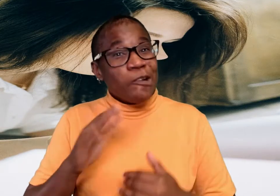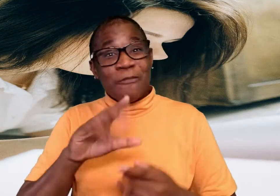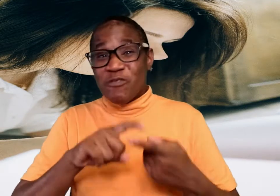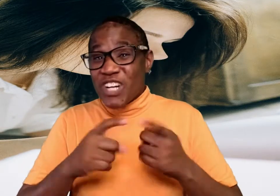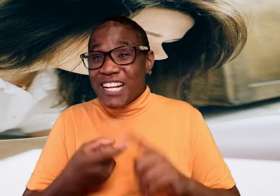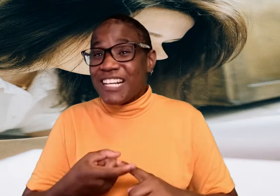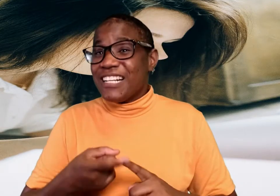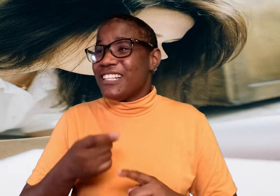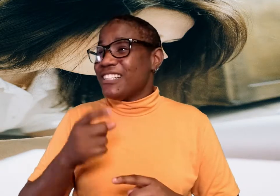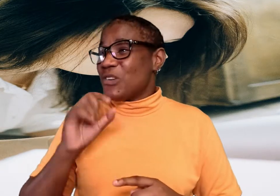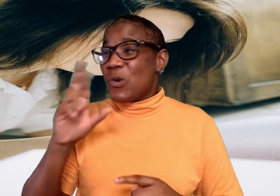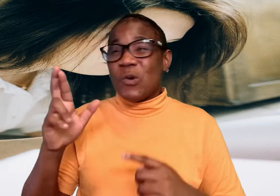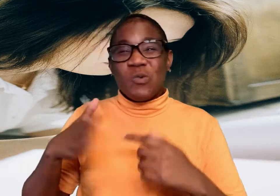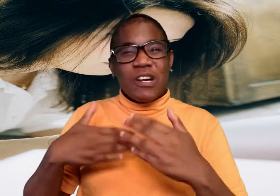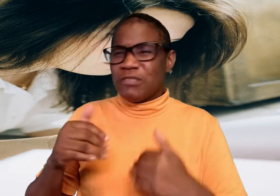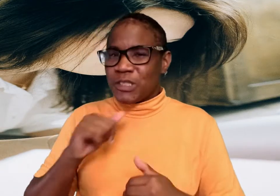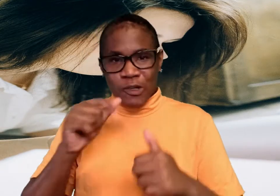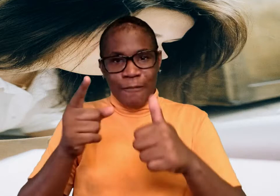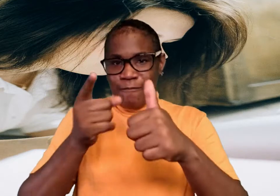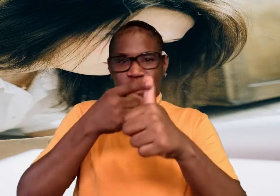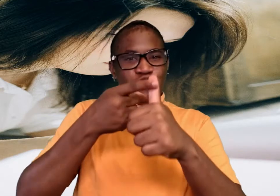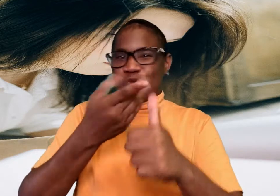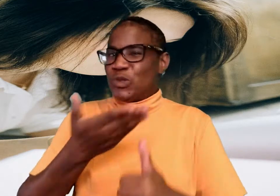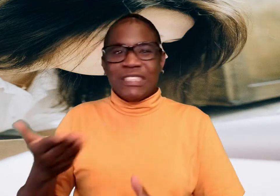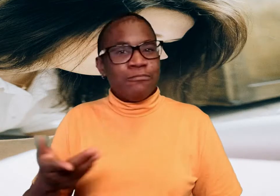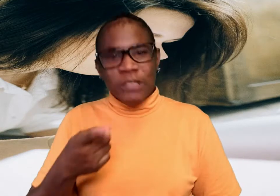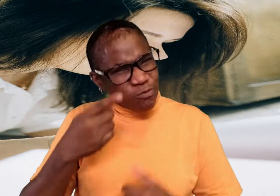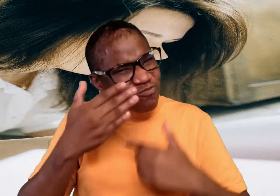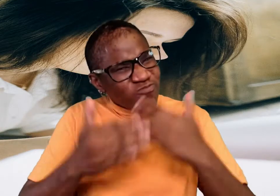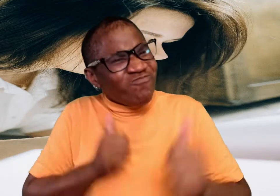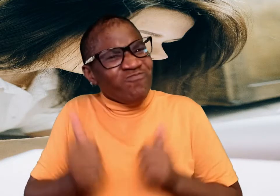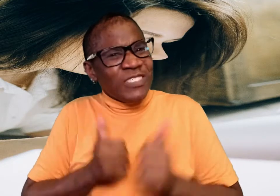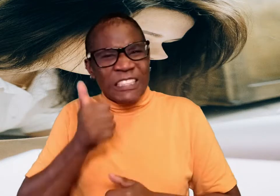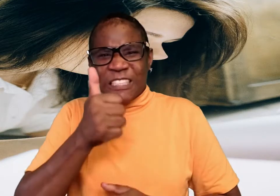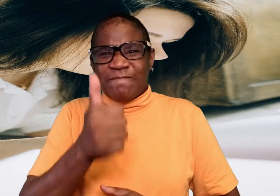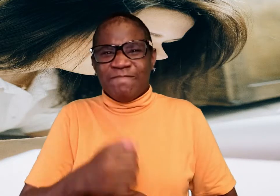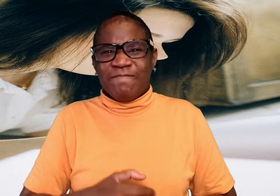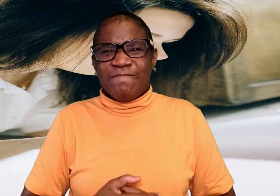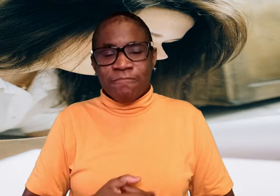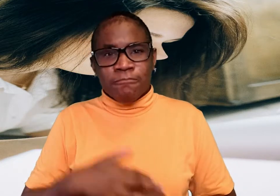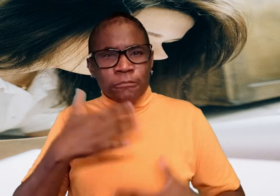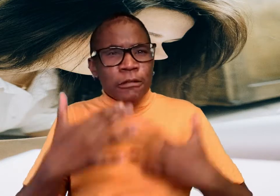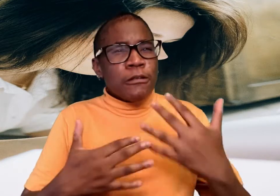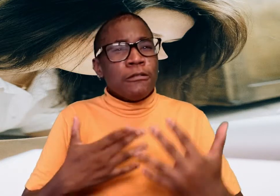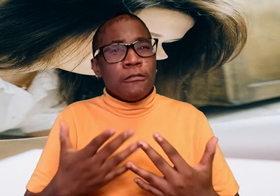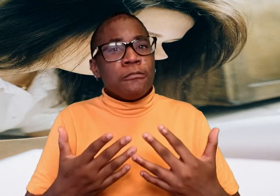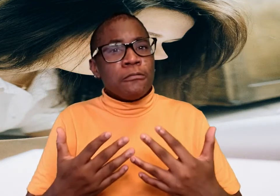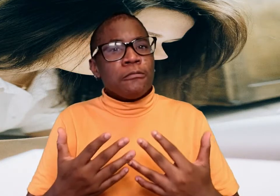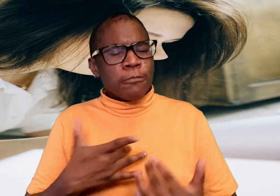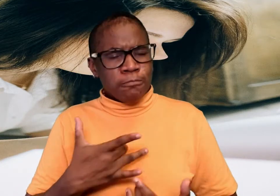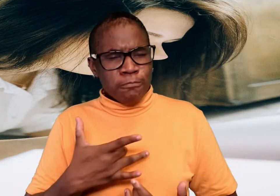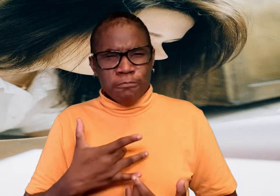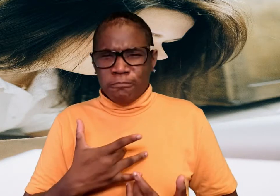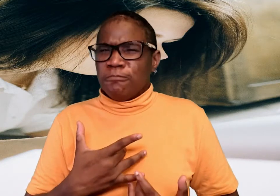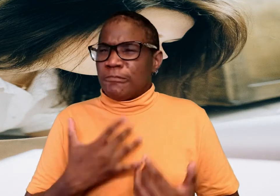While there may be a time you can ask a Black or Brown friend questions, they are not your first resource.